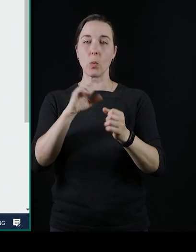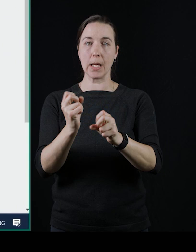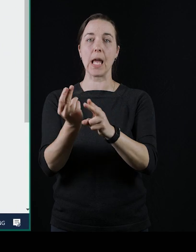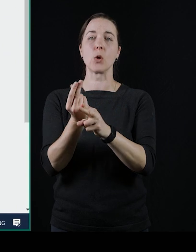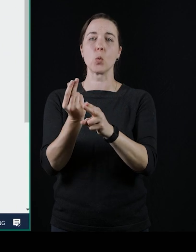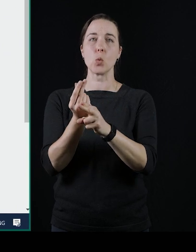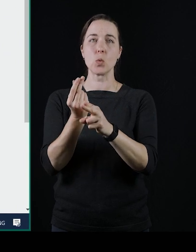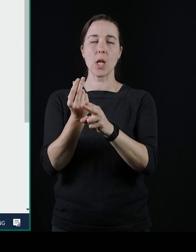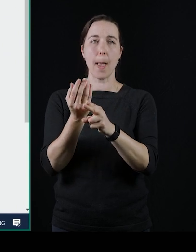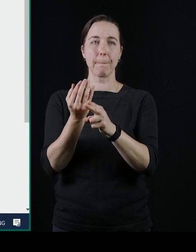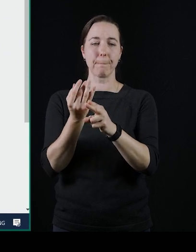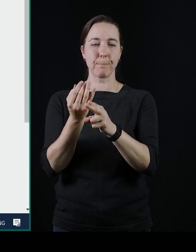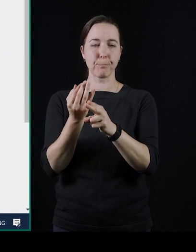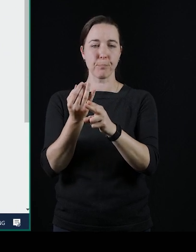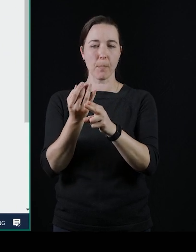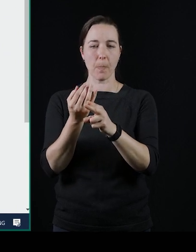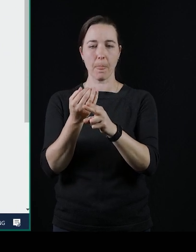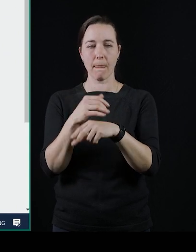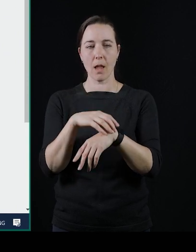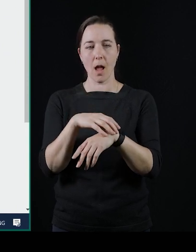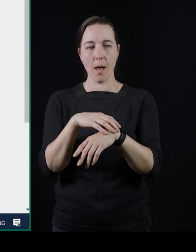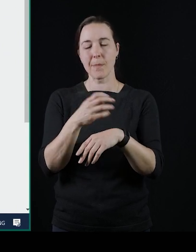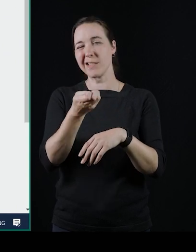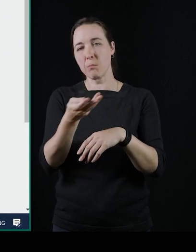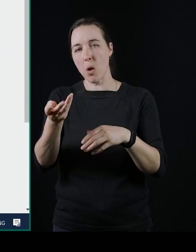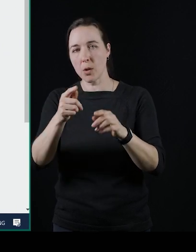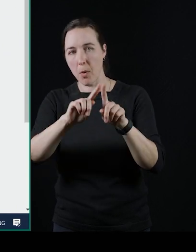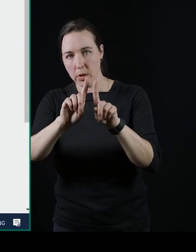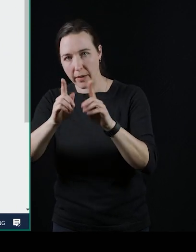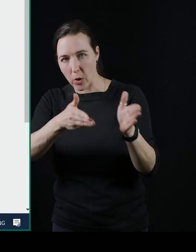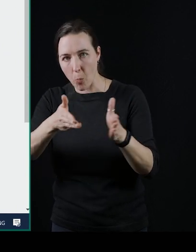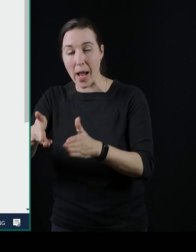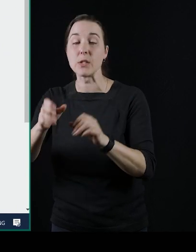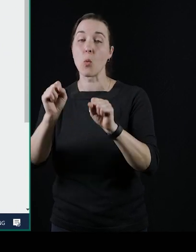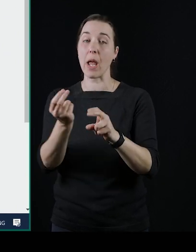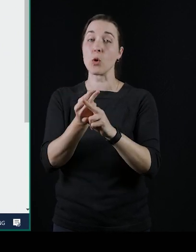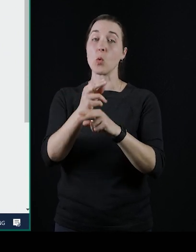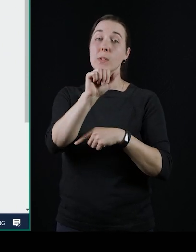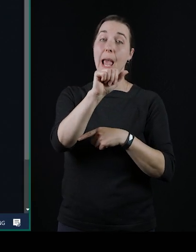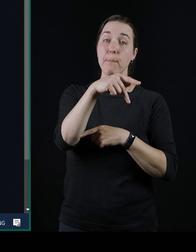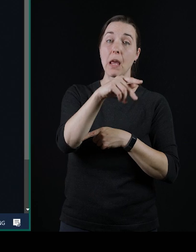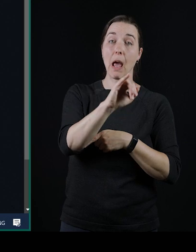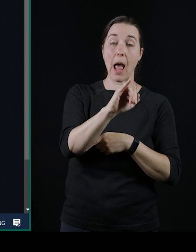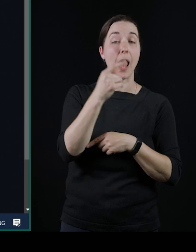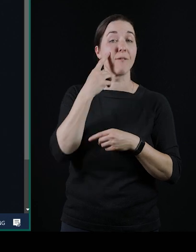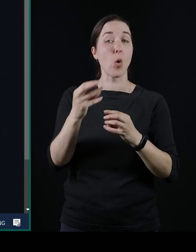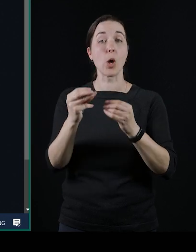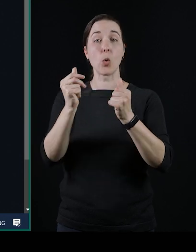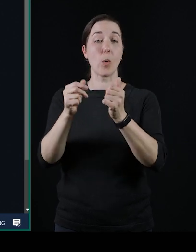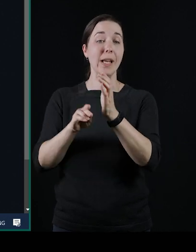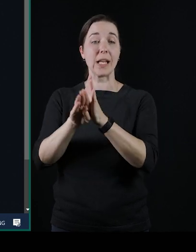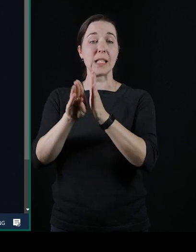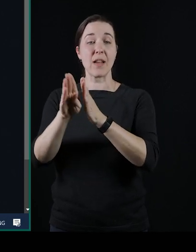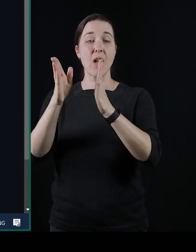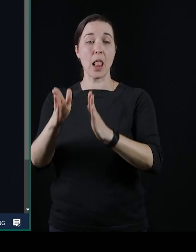we can use multiple ways. First of all, you can, we can use the API. For quick developer purposes,